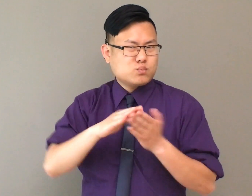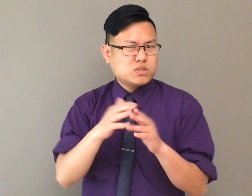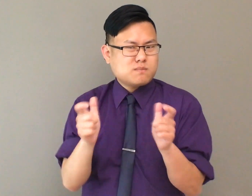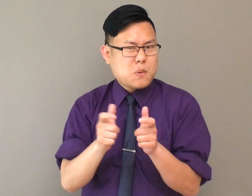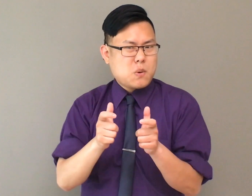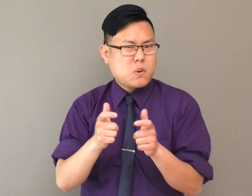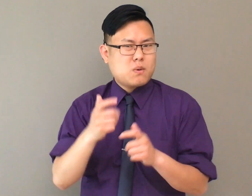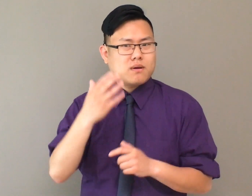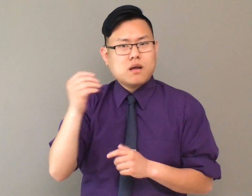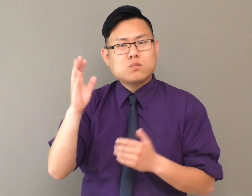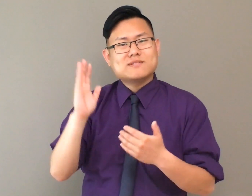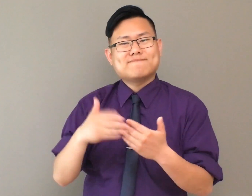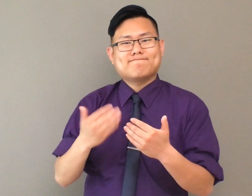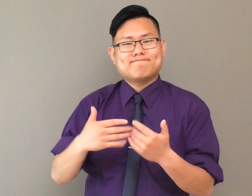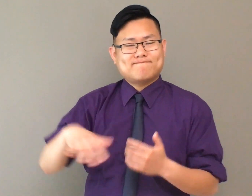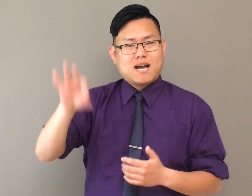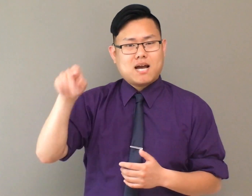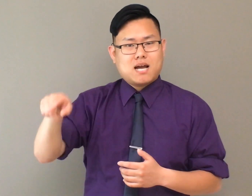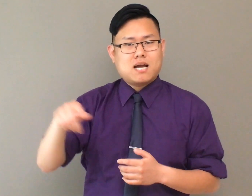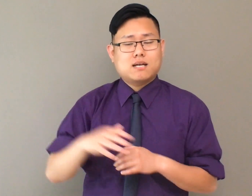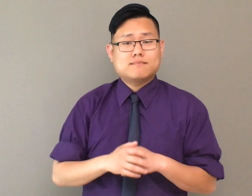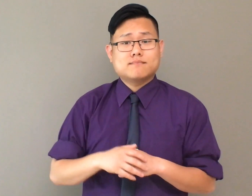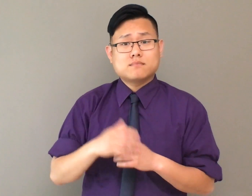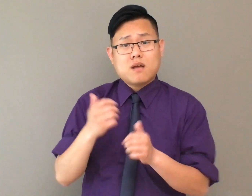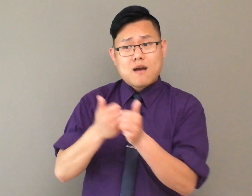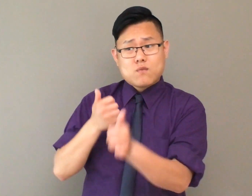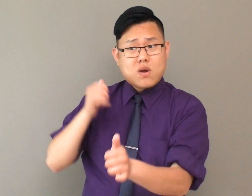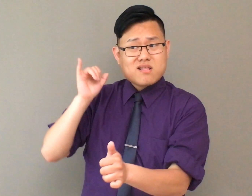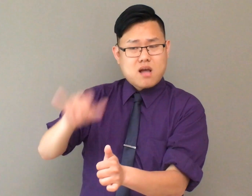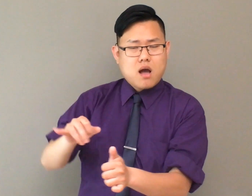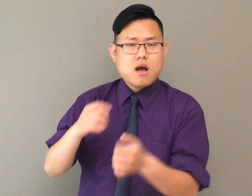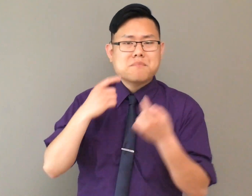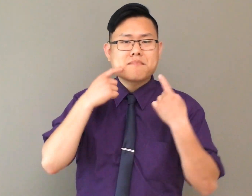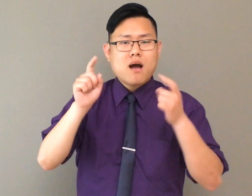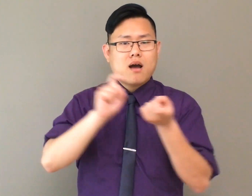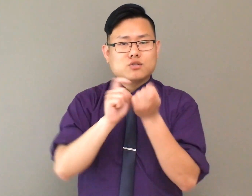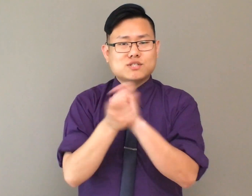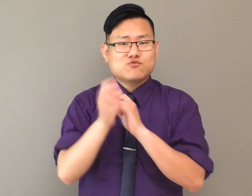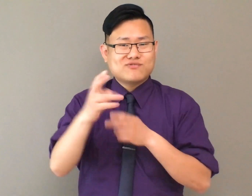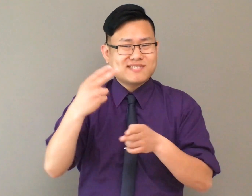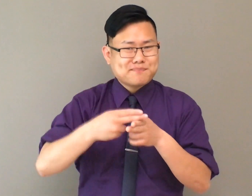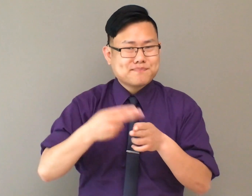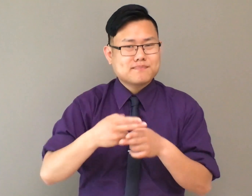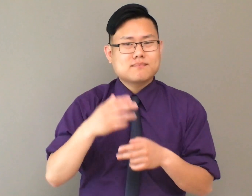and he would be able to easily find her. Eventually she successfully changed her name and still